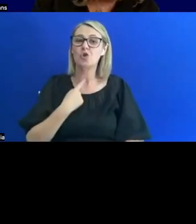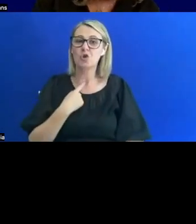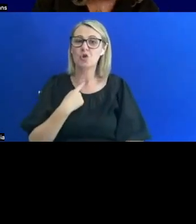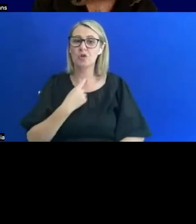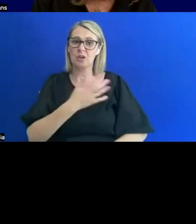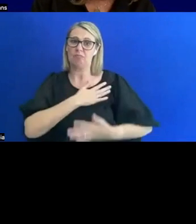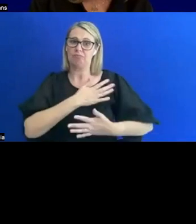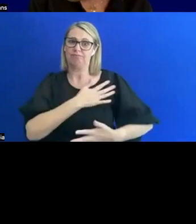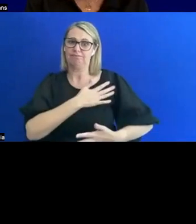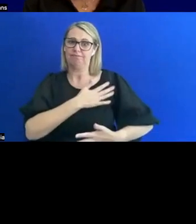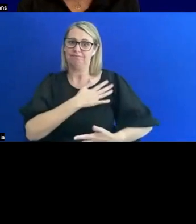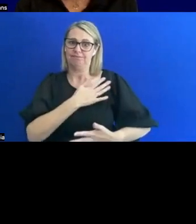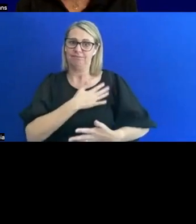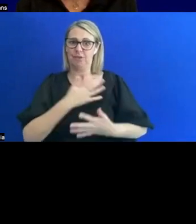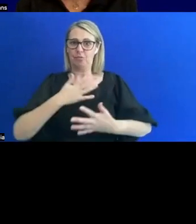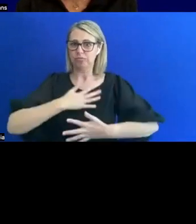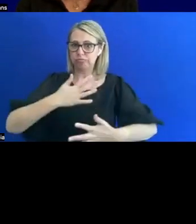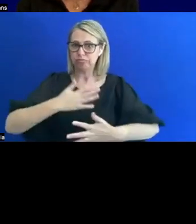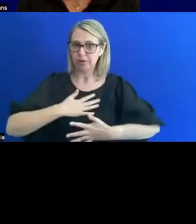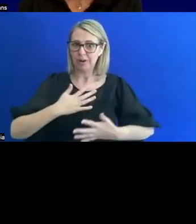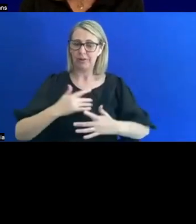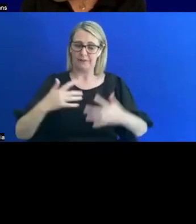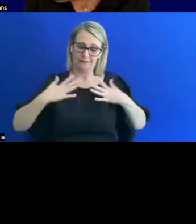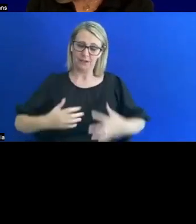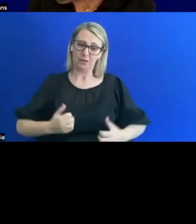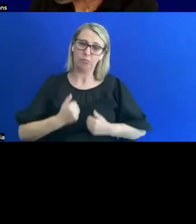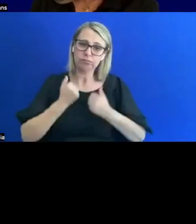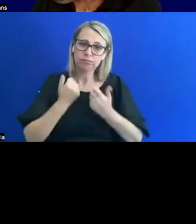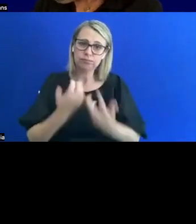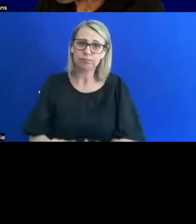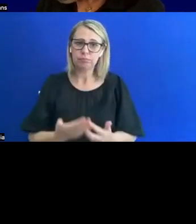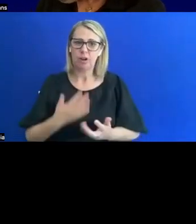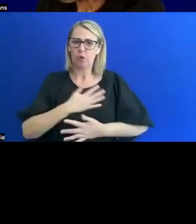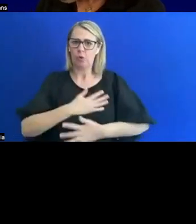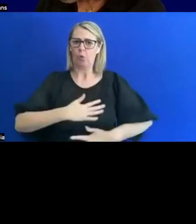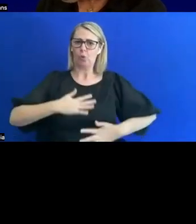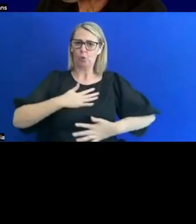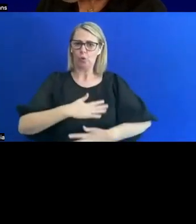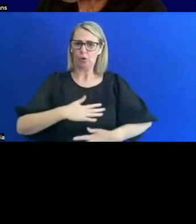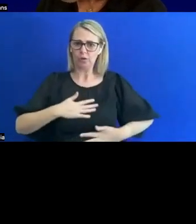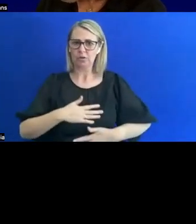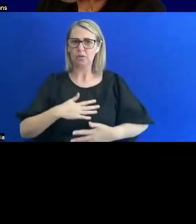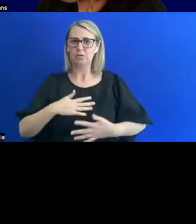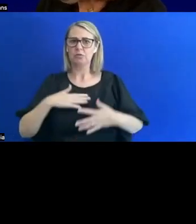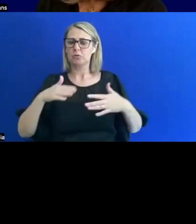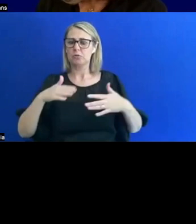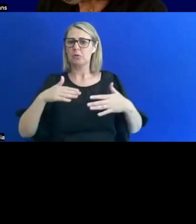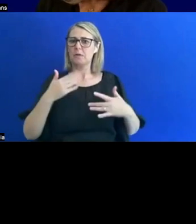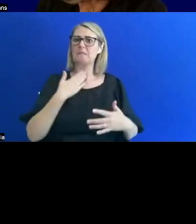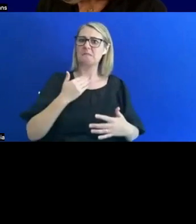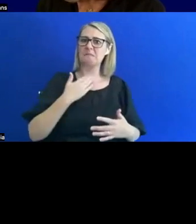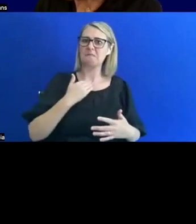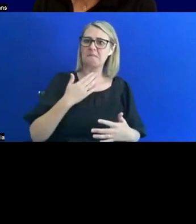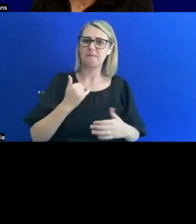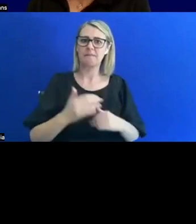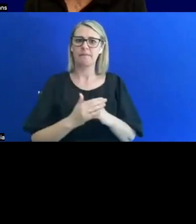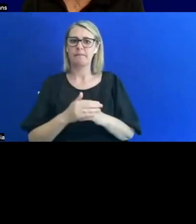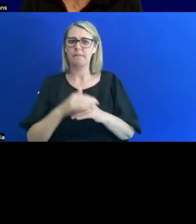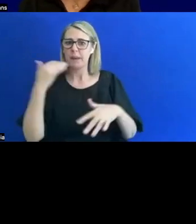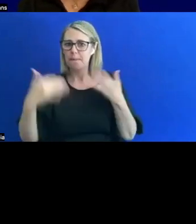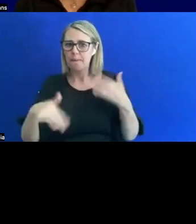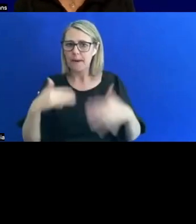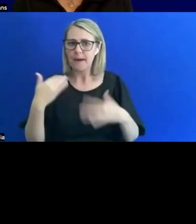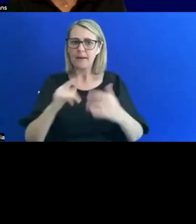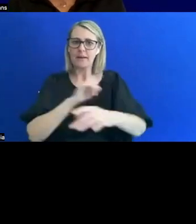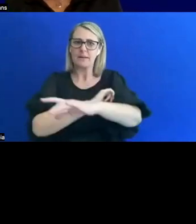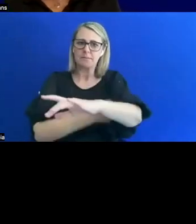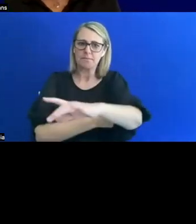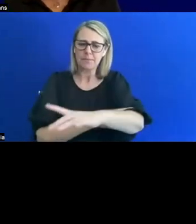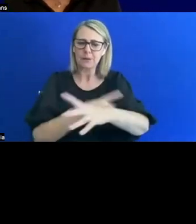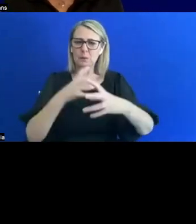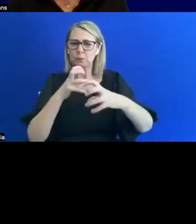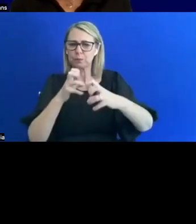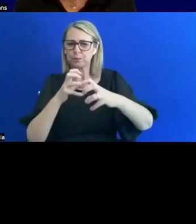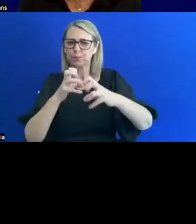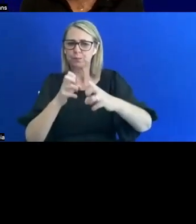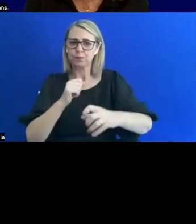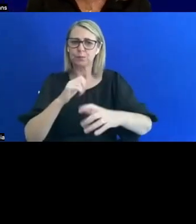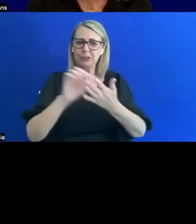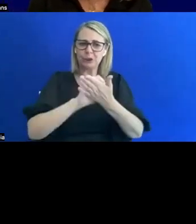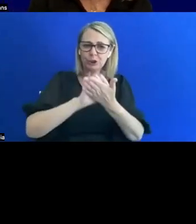rate, physical exertion, nausea, sexual arousal, pain, muscle tension, itch, need for the bathroom,